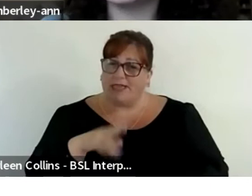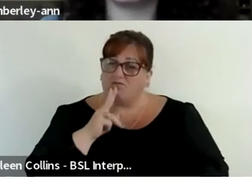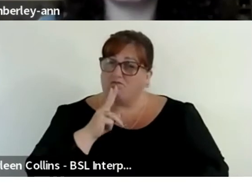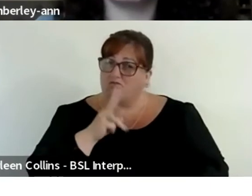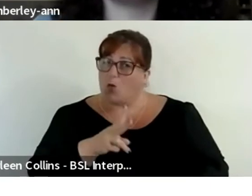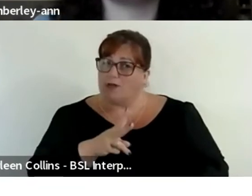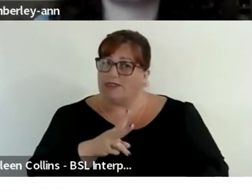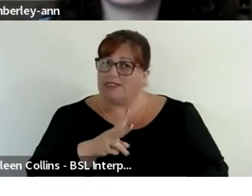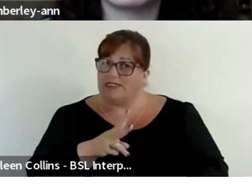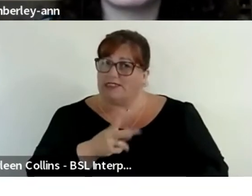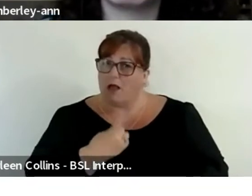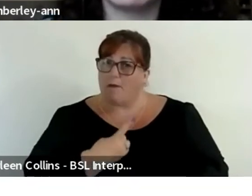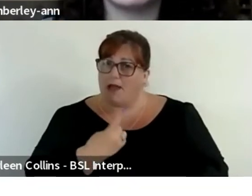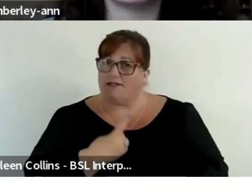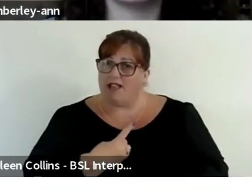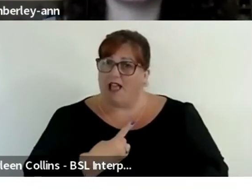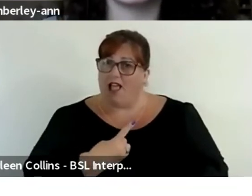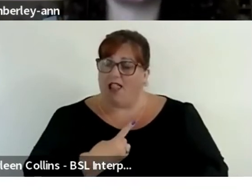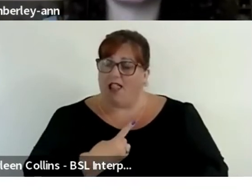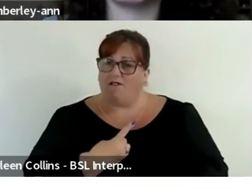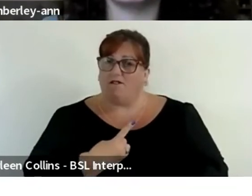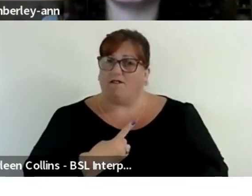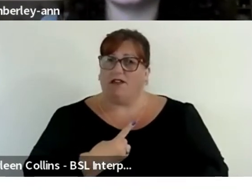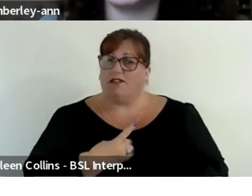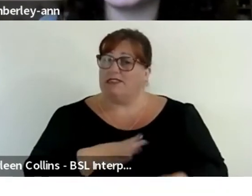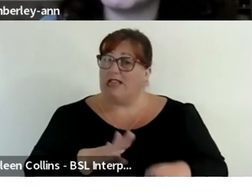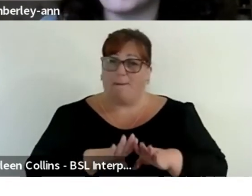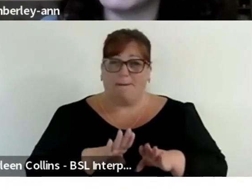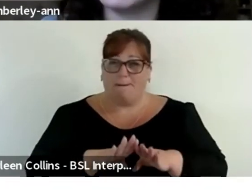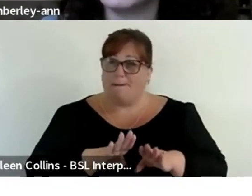Just to offer some quick reflections on this before introducing our panel.